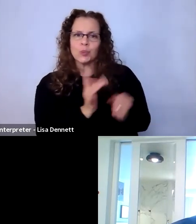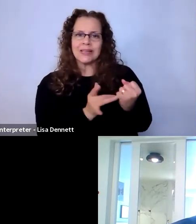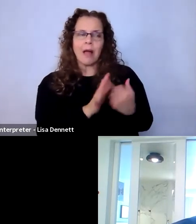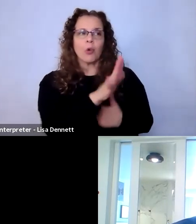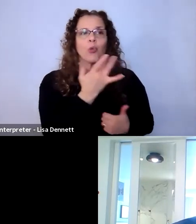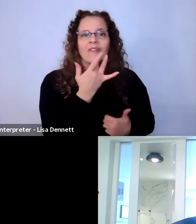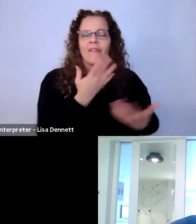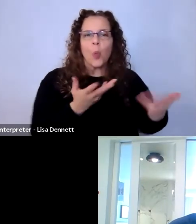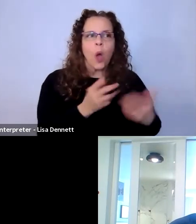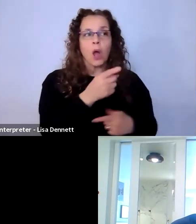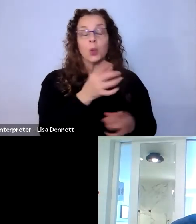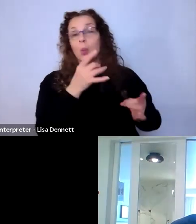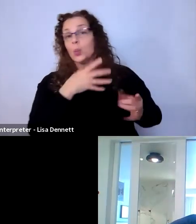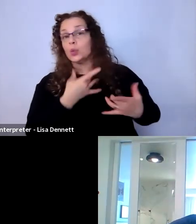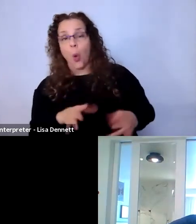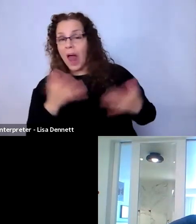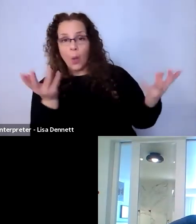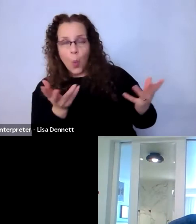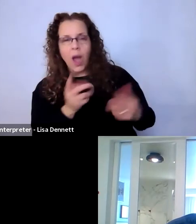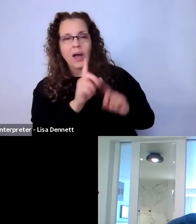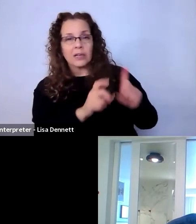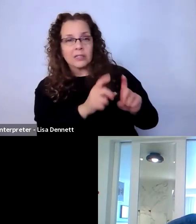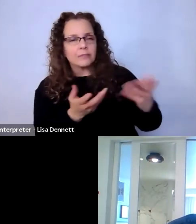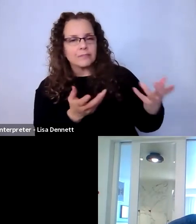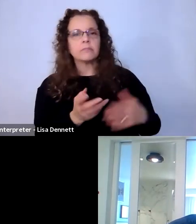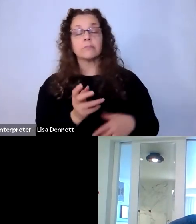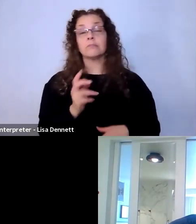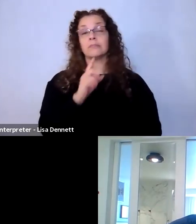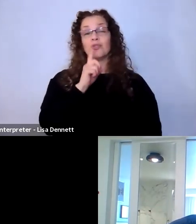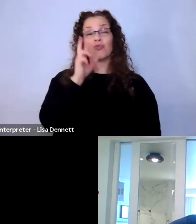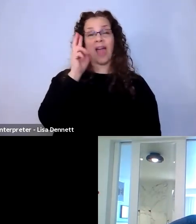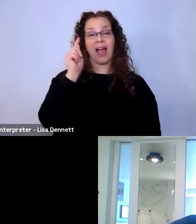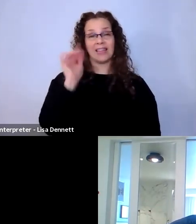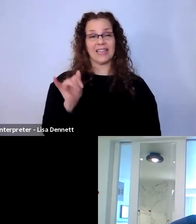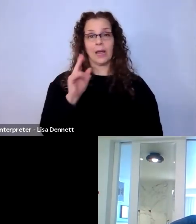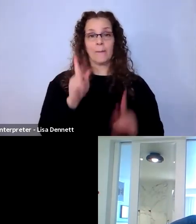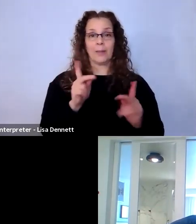that kind of stuff and the reality is. Be with disabilities, remember, even though there's 15% of the world's